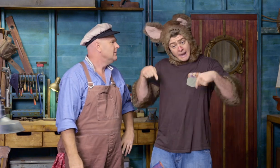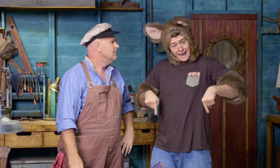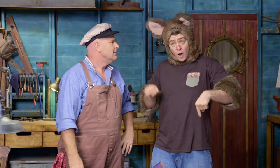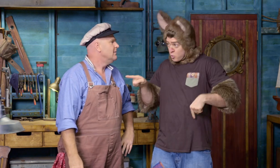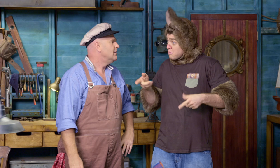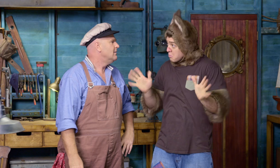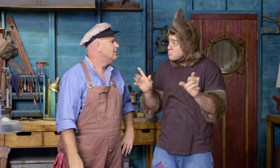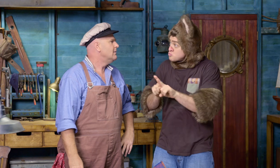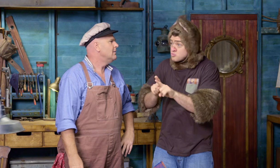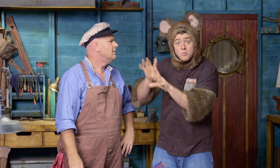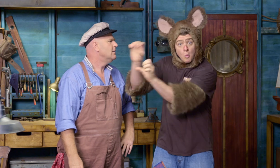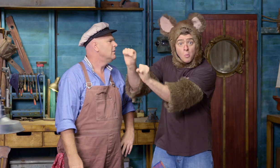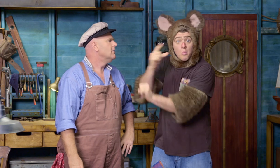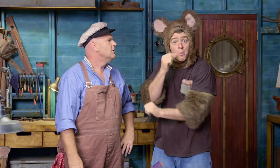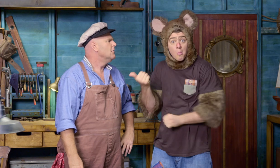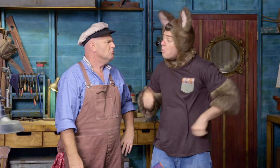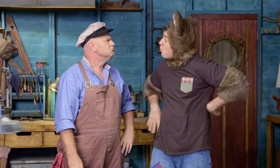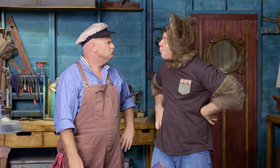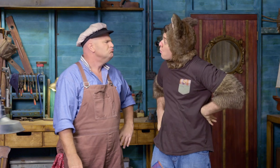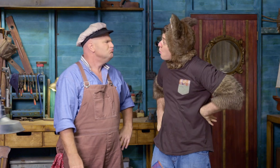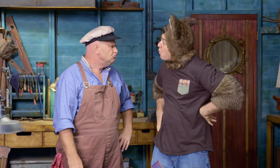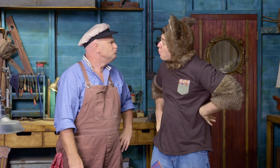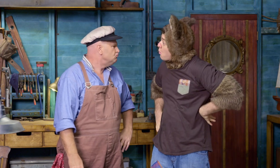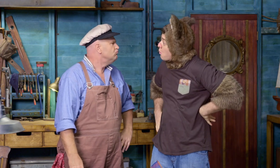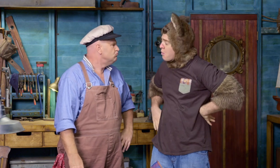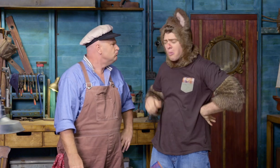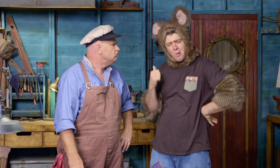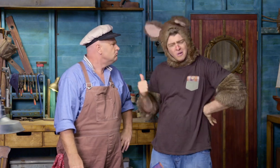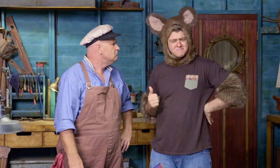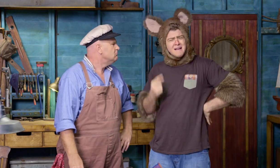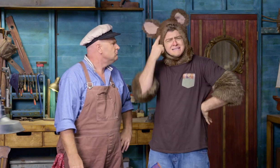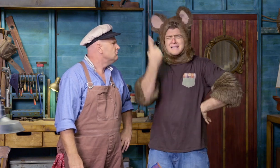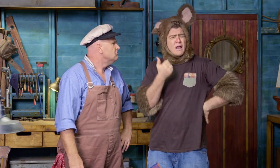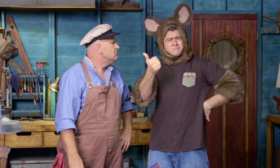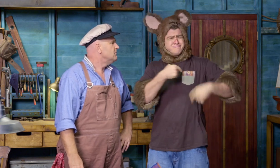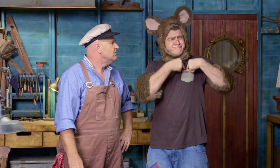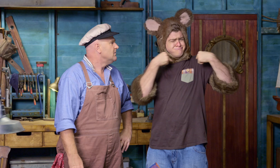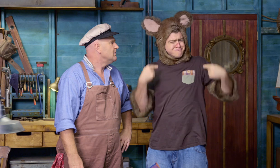But if Sally was here, would you make time for her too? Oh, yes. Oh, that's great.